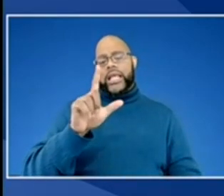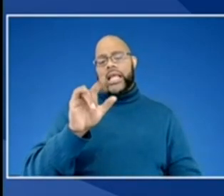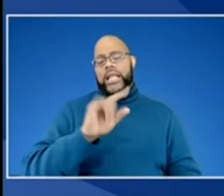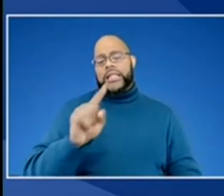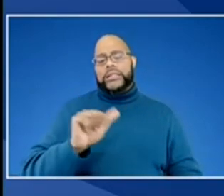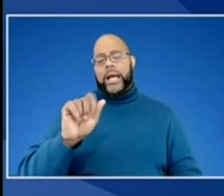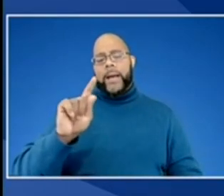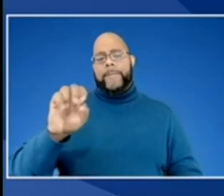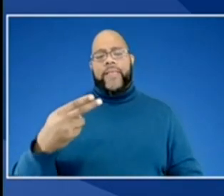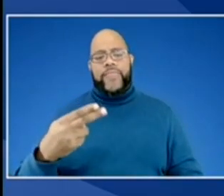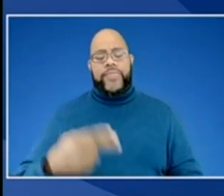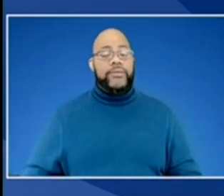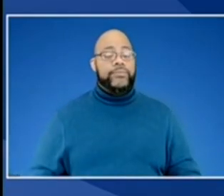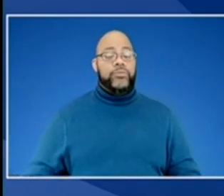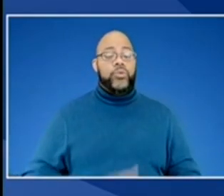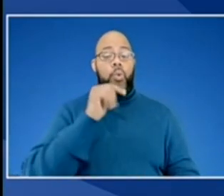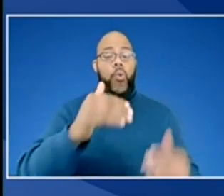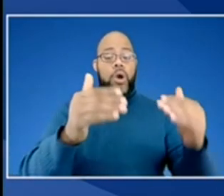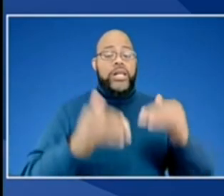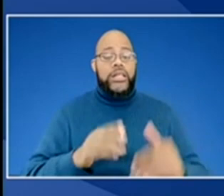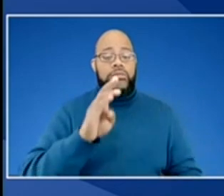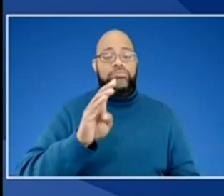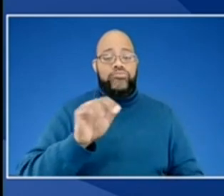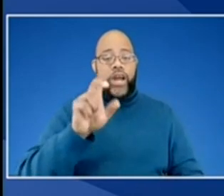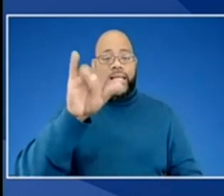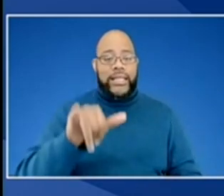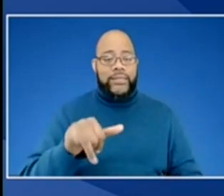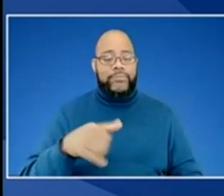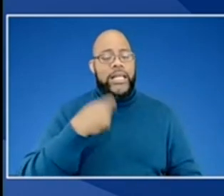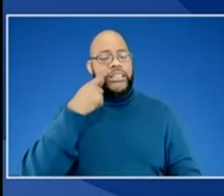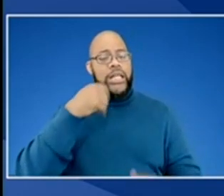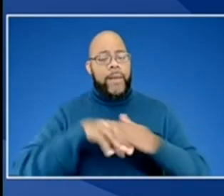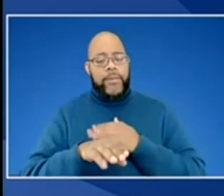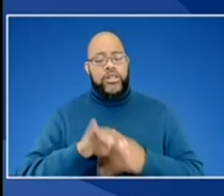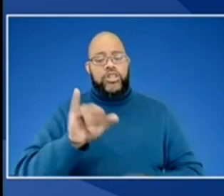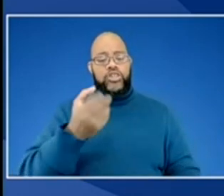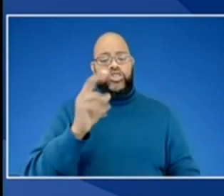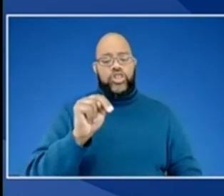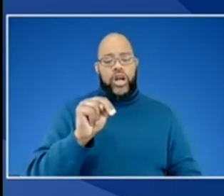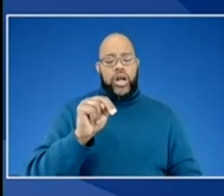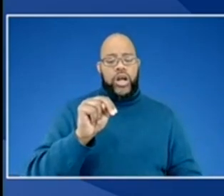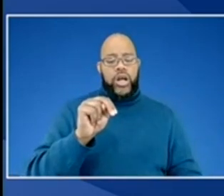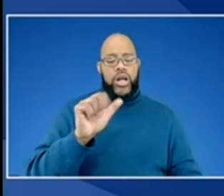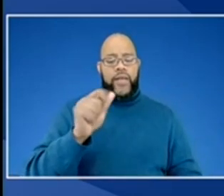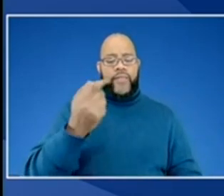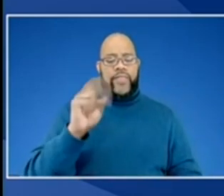Brady, who do we have next? I just admitted Jonathan Macedo, who's here representing himself.